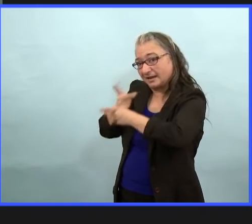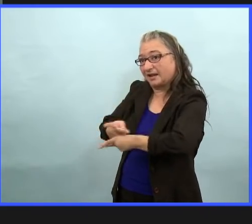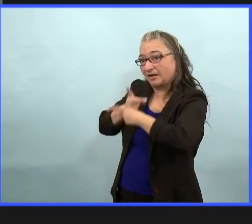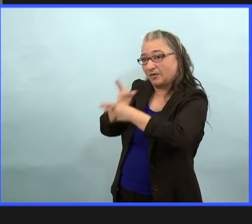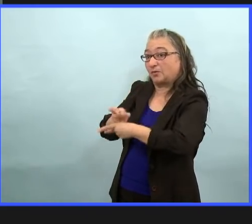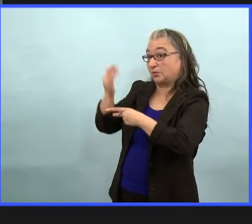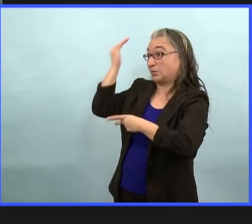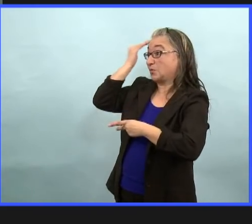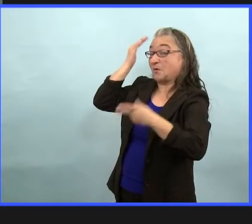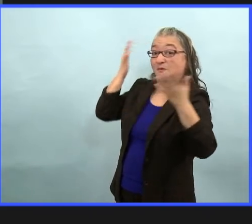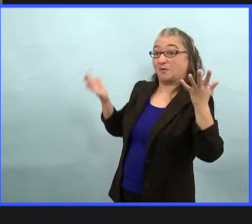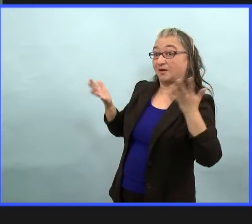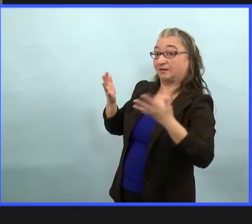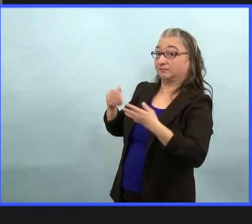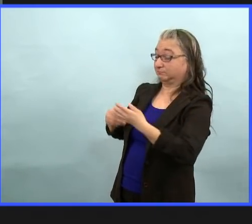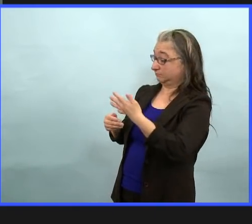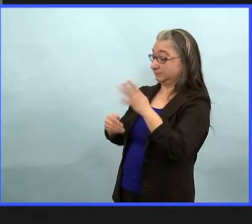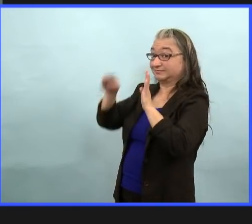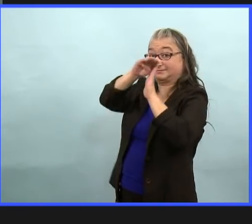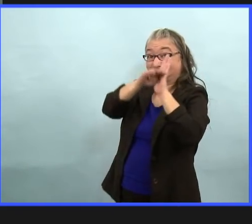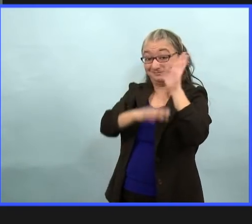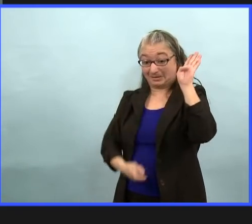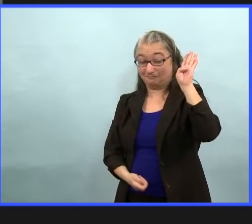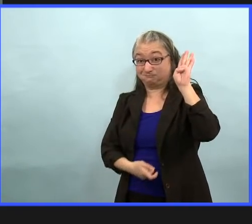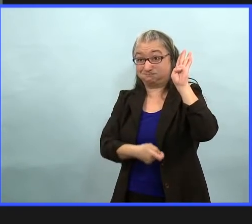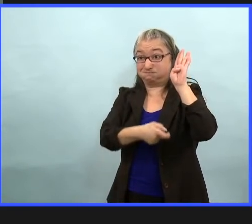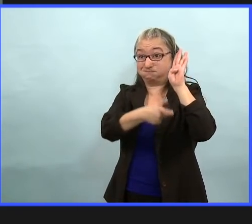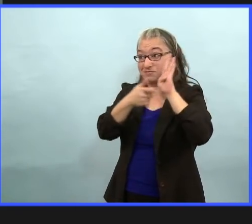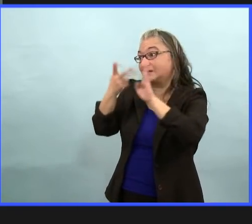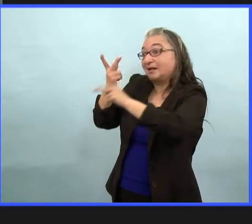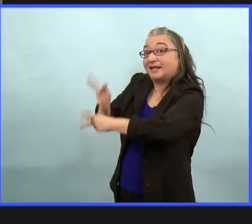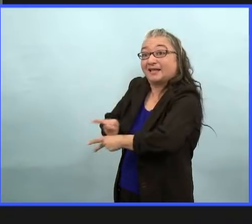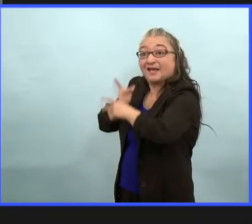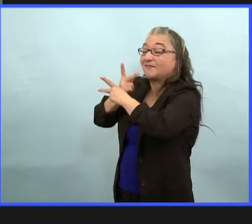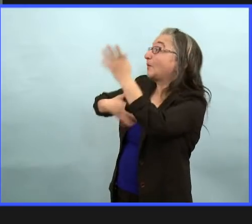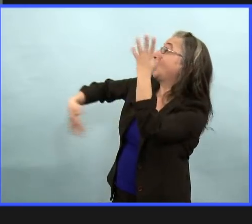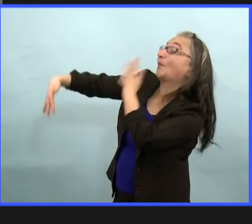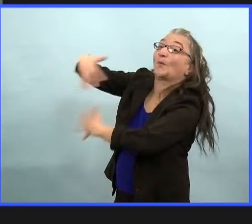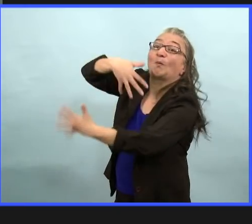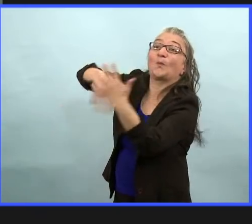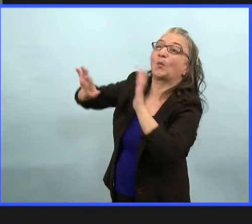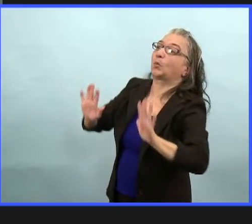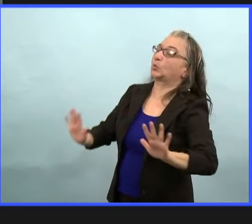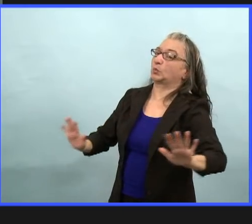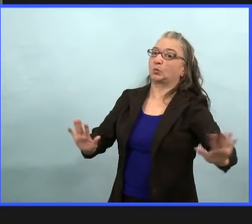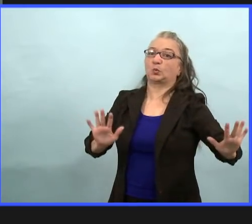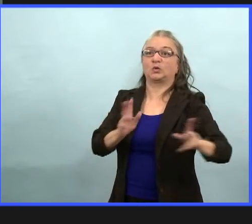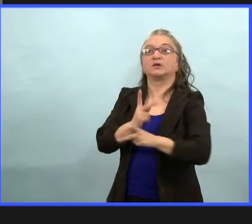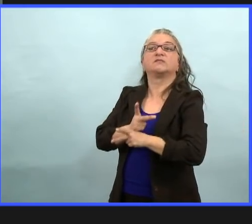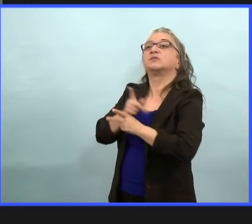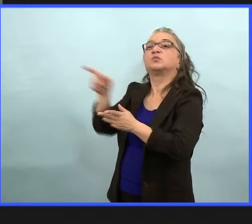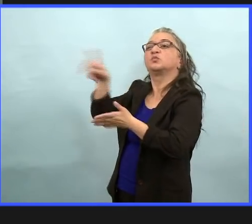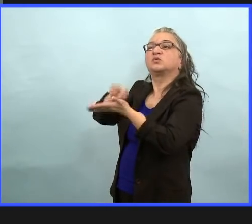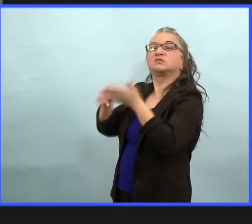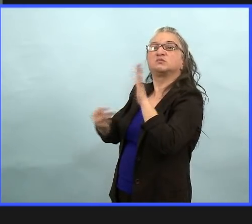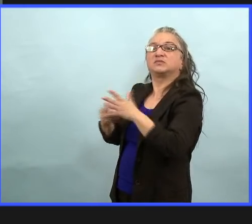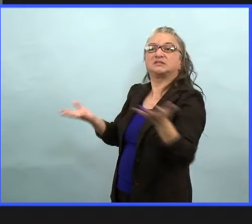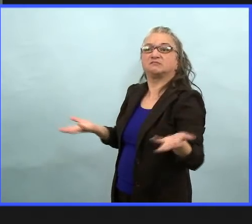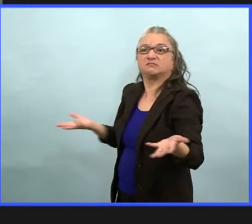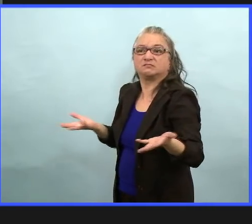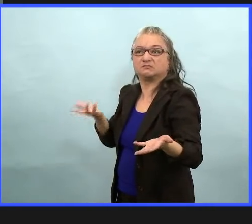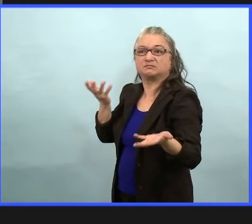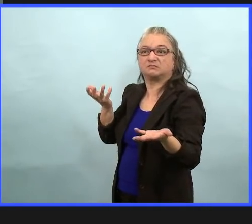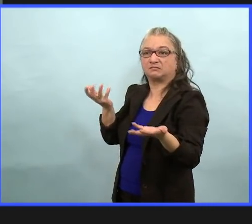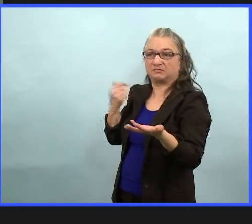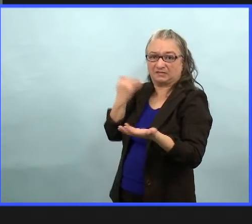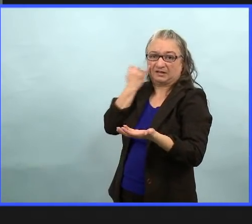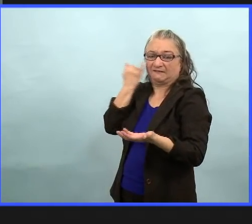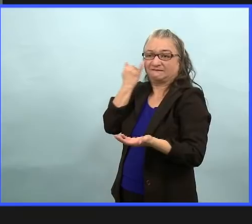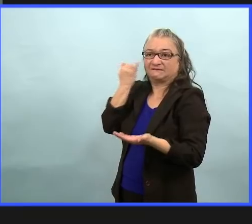thought to your interactions as a part of life now what do you mean by that like as restrictions lift